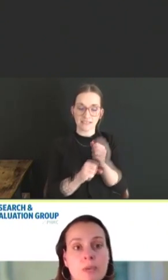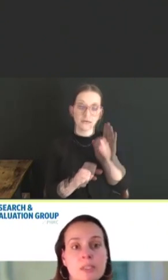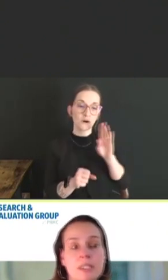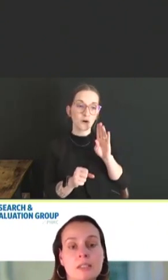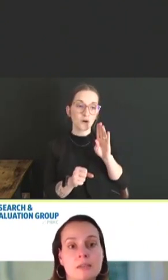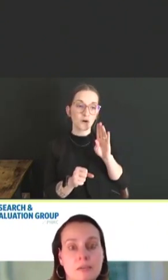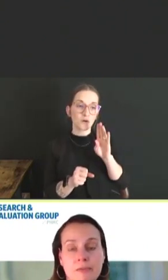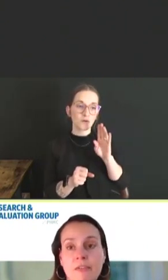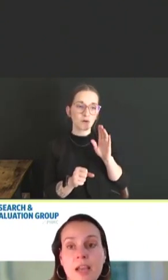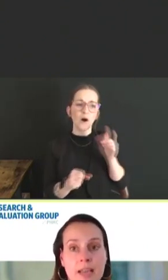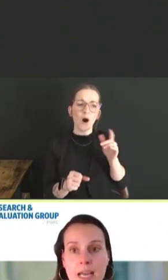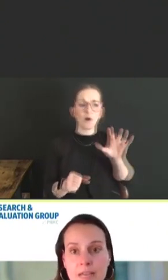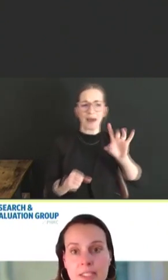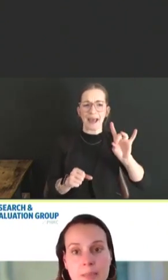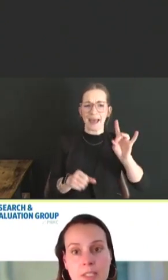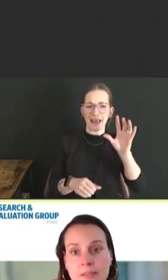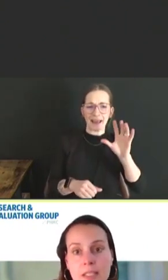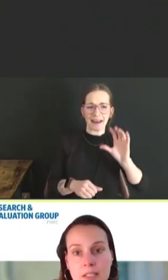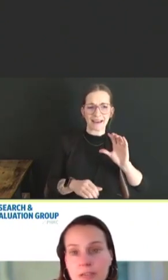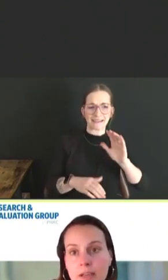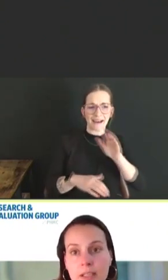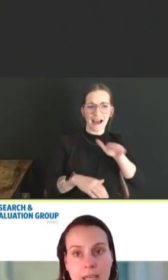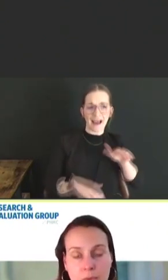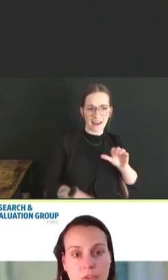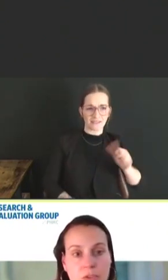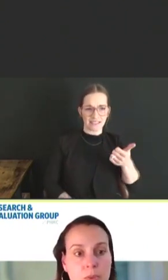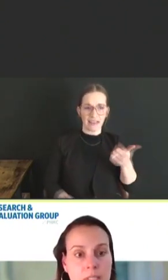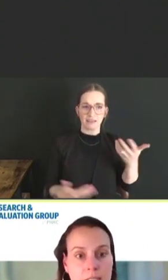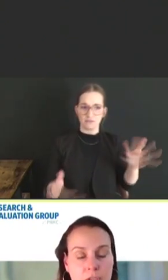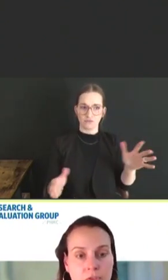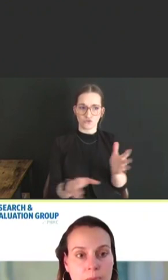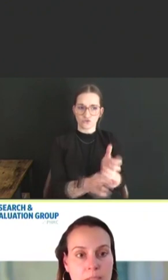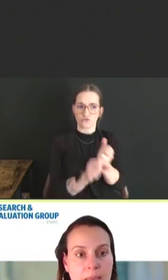there was very high receptivity. This is very in line with the first presentation from this